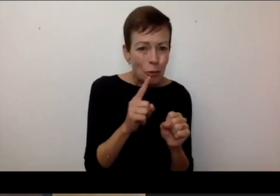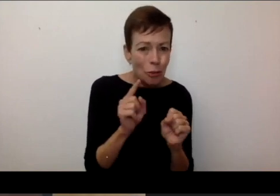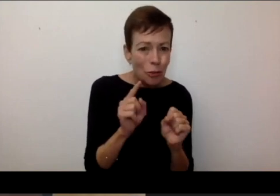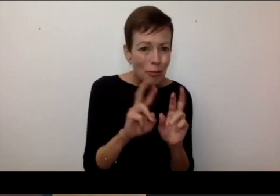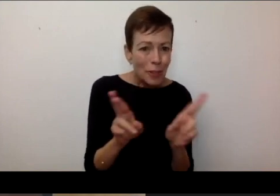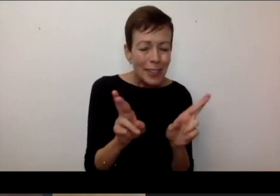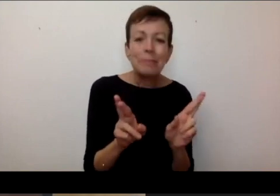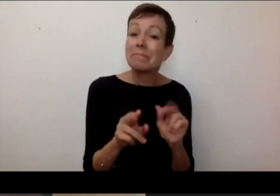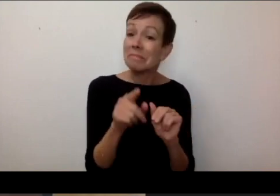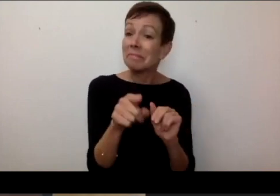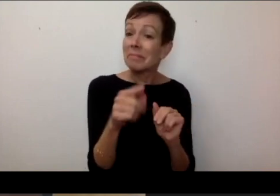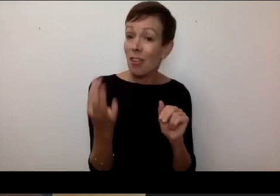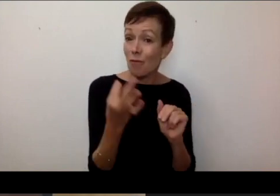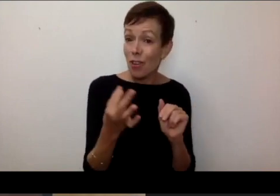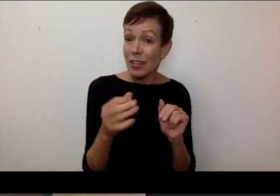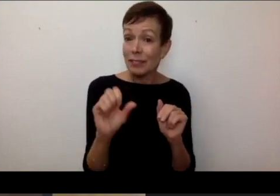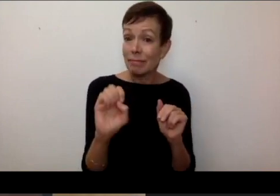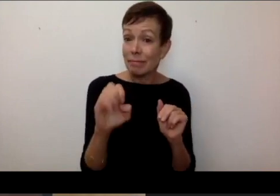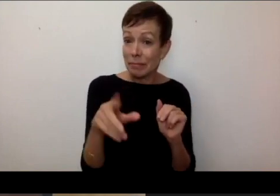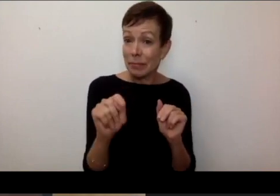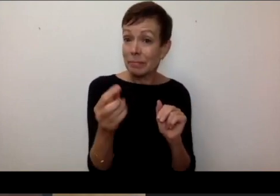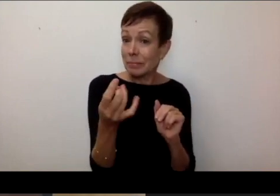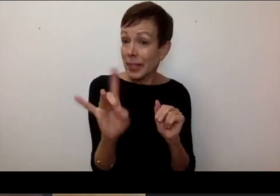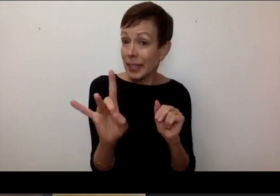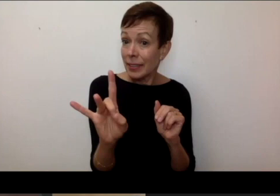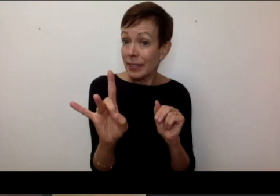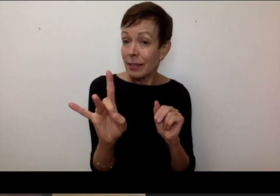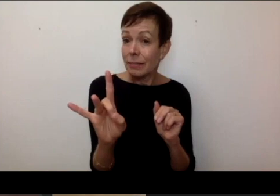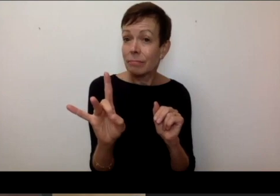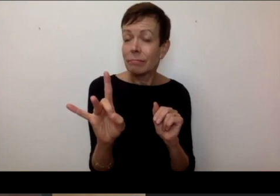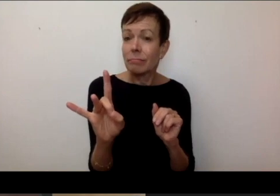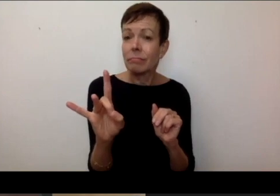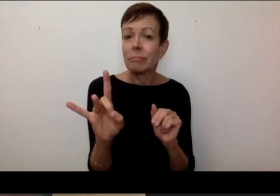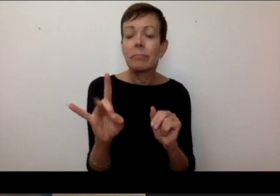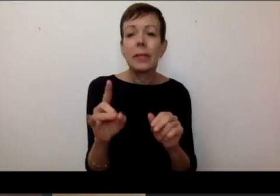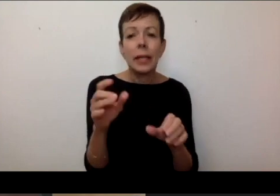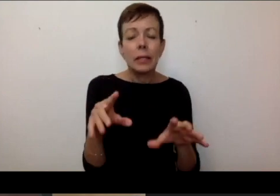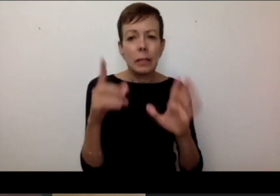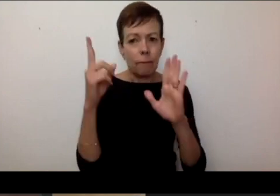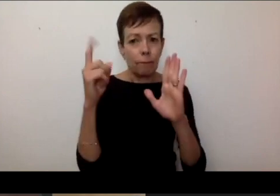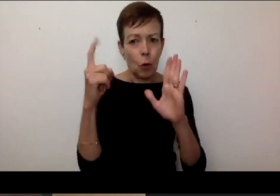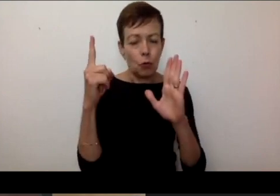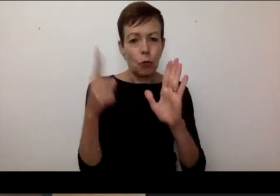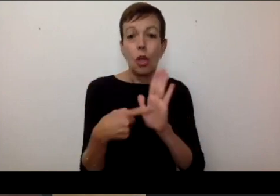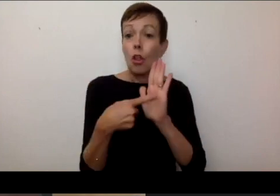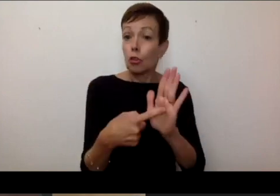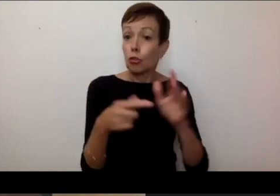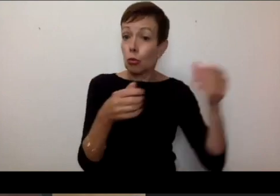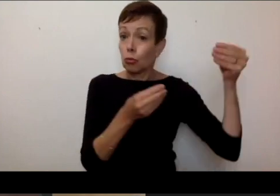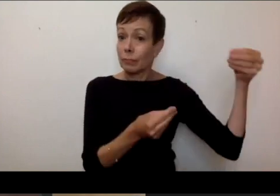is for friday september 18th take a photo that shows your support for basic income with a poster or sign and use the